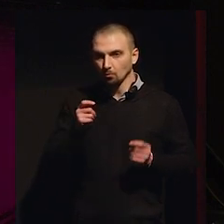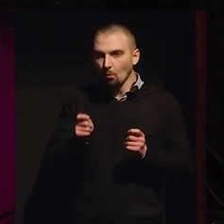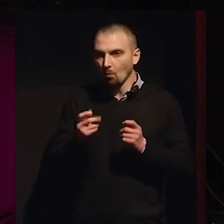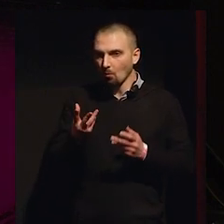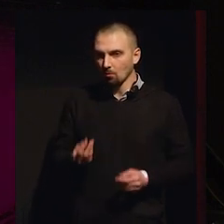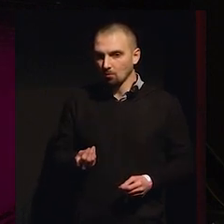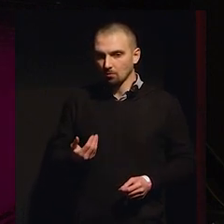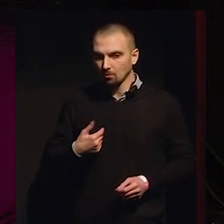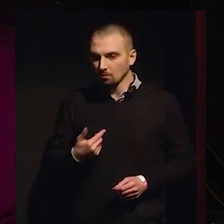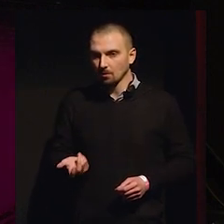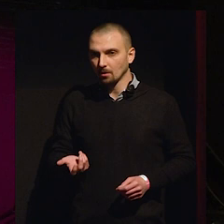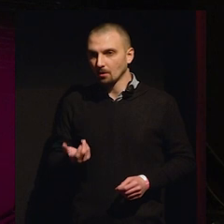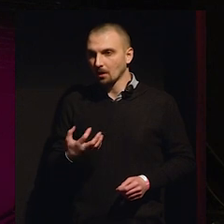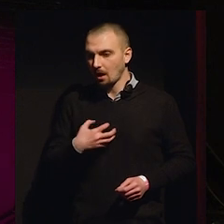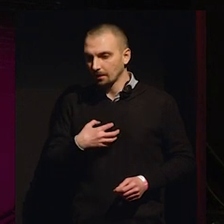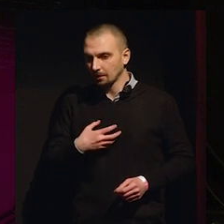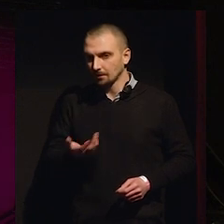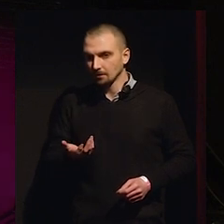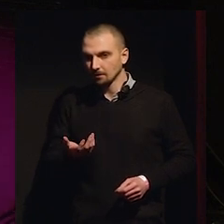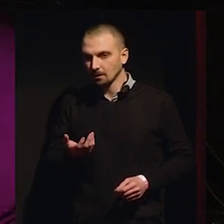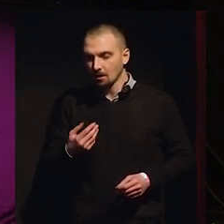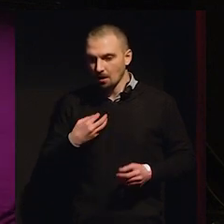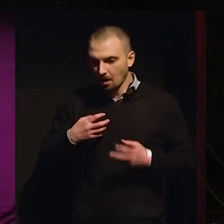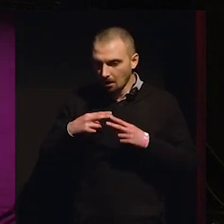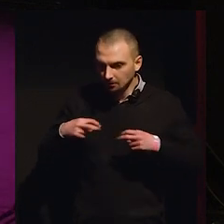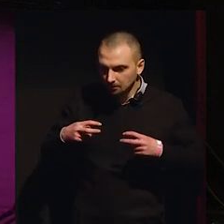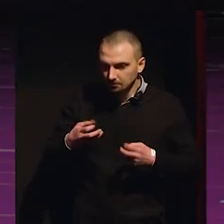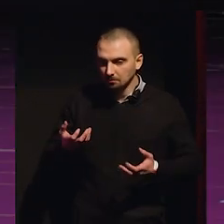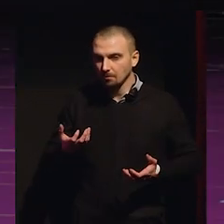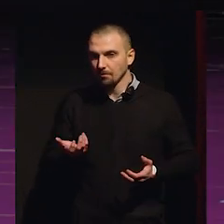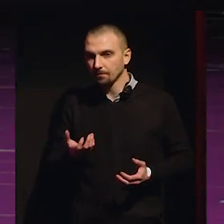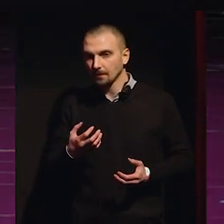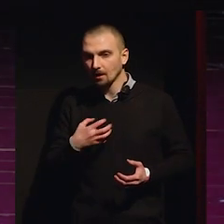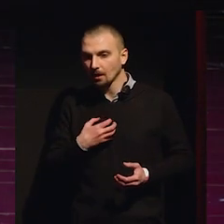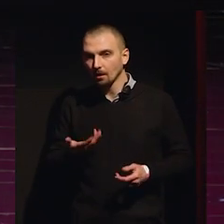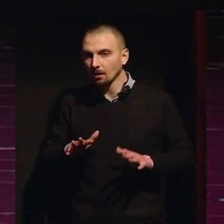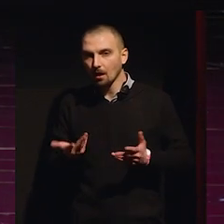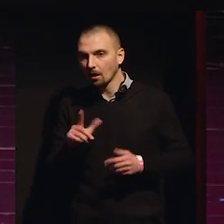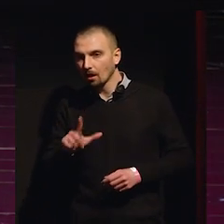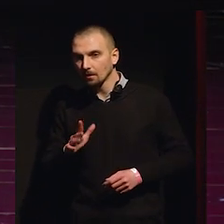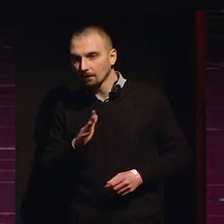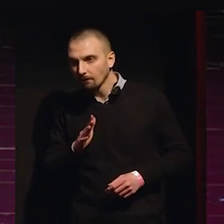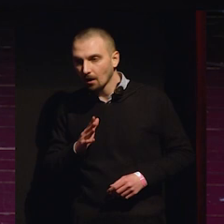to discover myself as an autistic person, to be able to understand what I need,